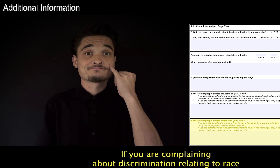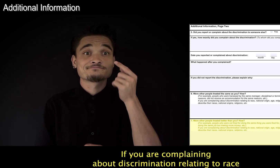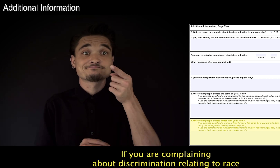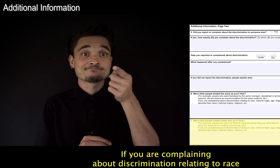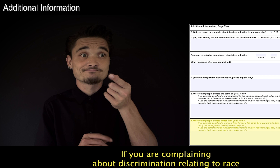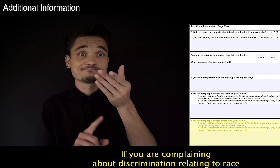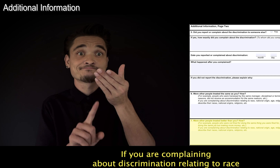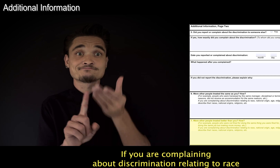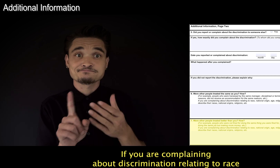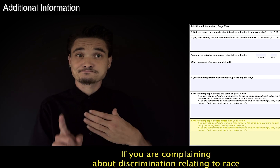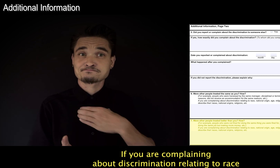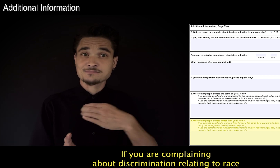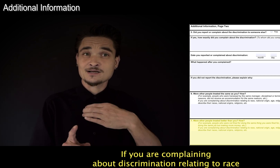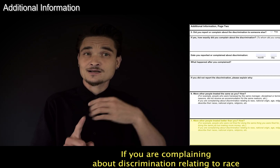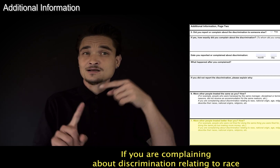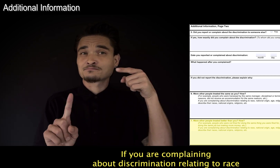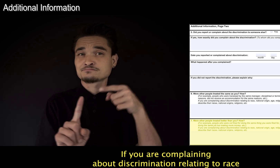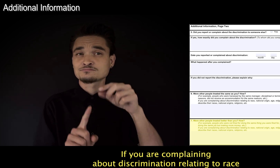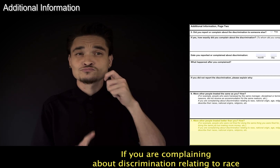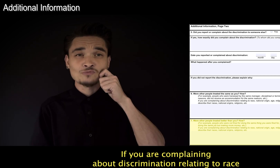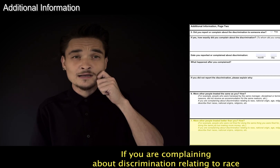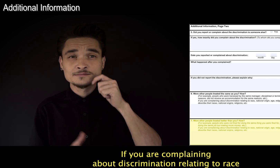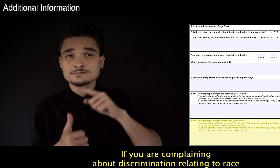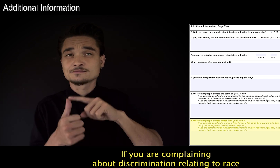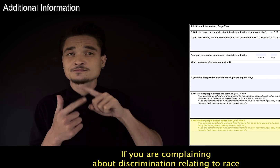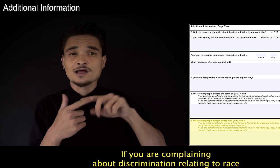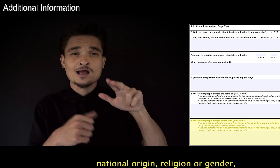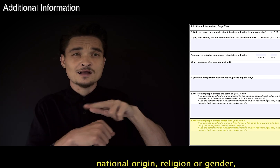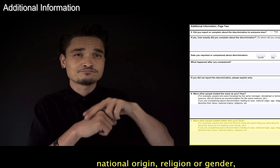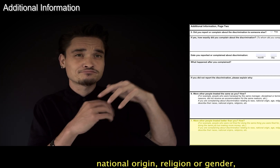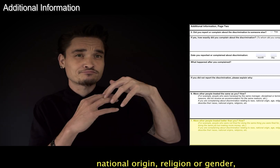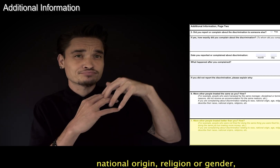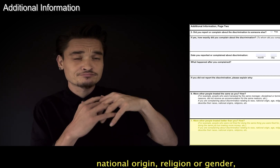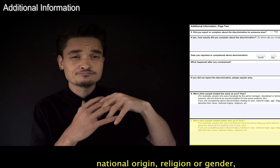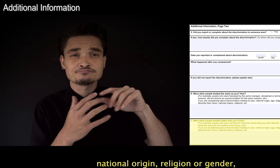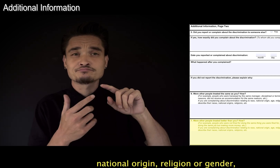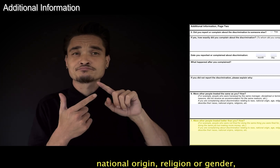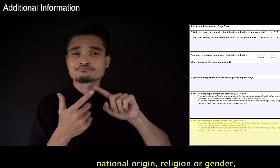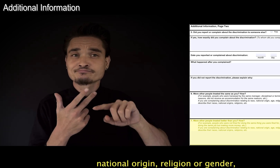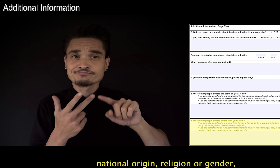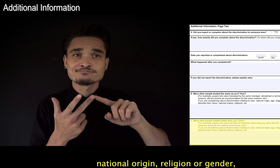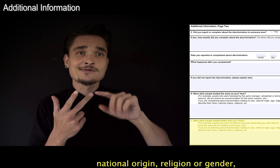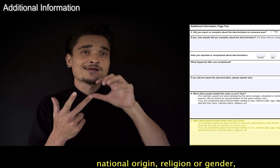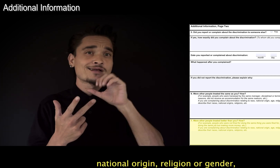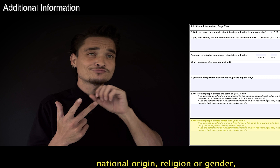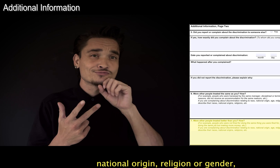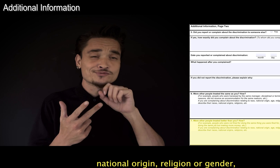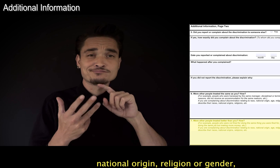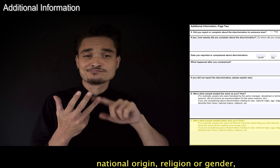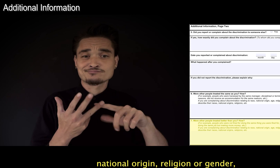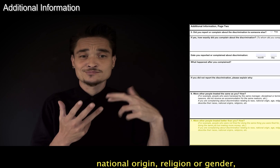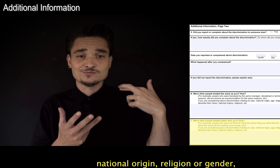If you are complaining about discrimination relating to race national origin, religion or gender,